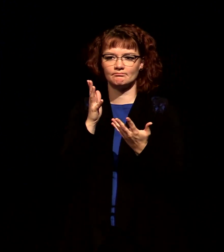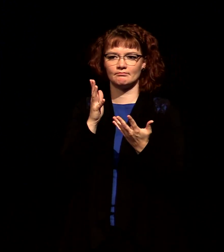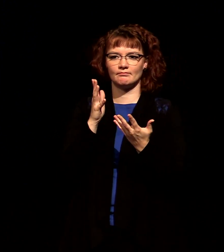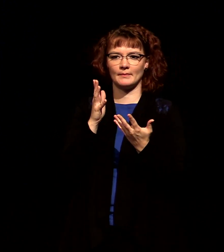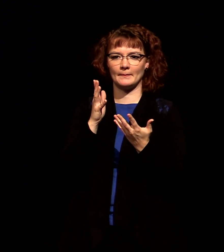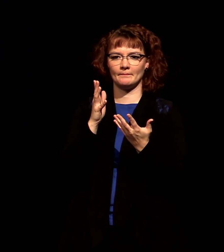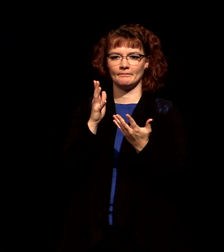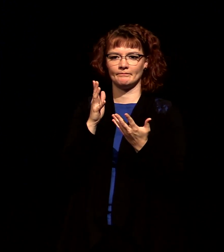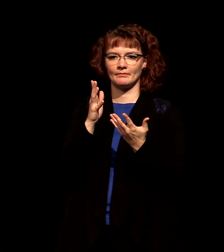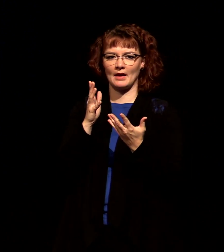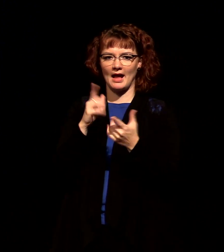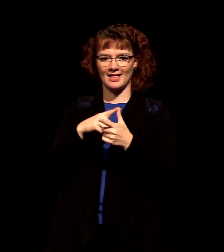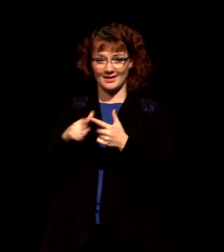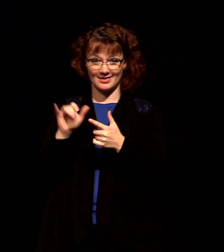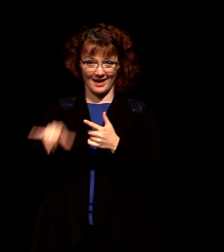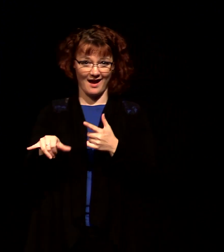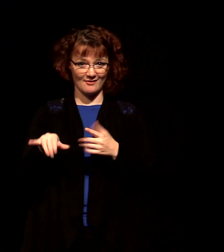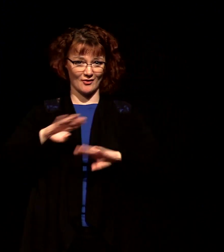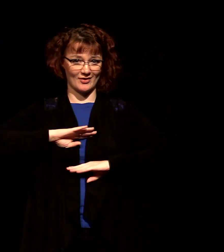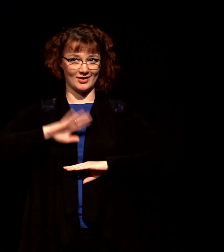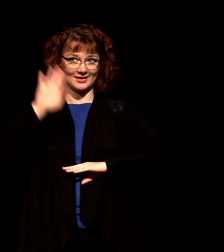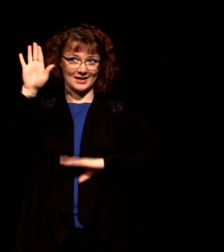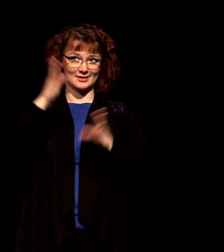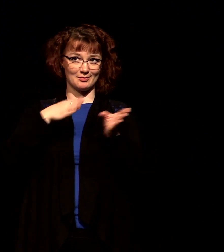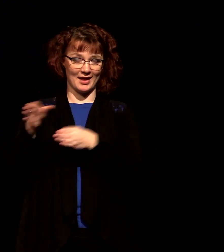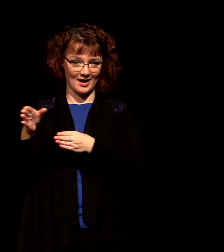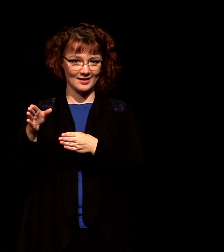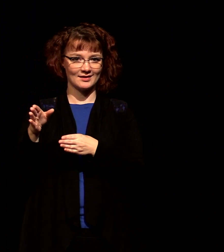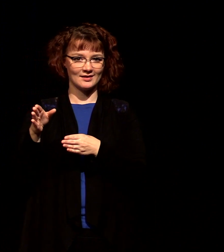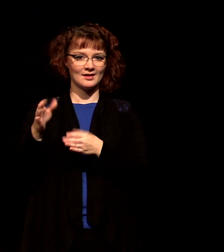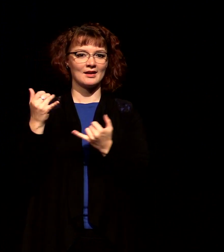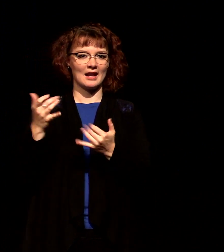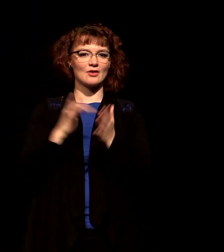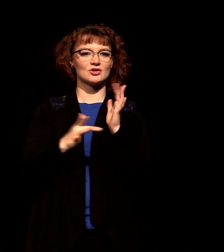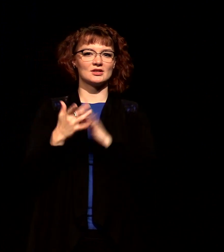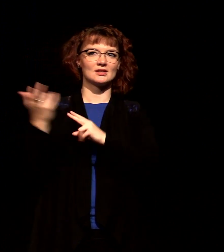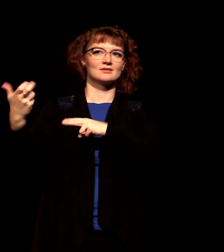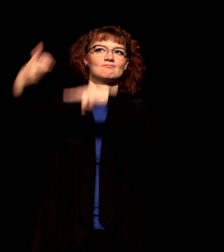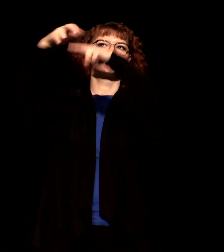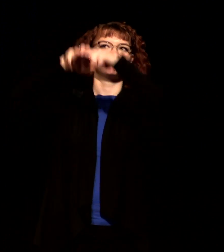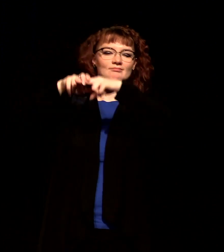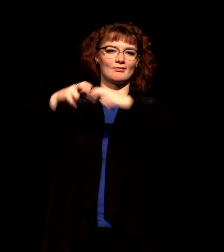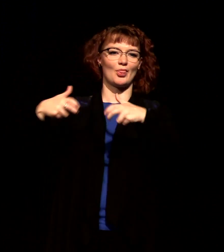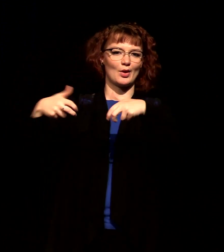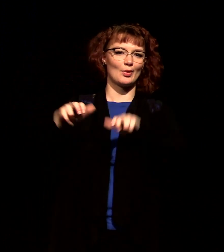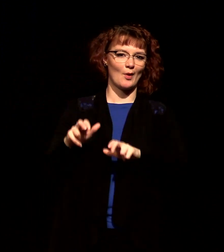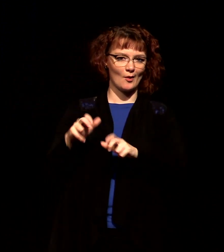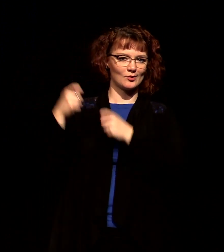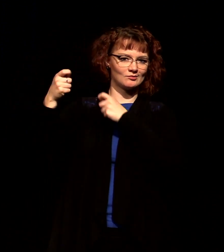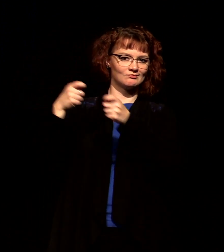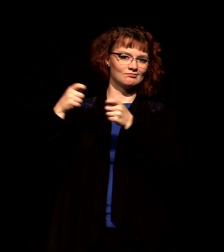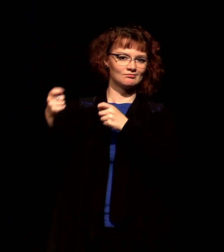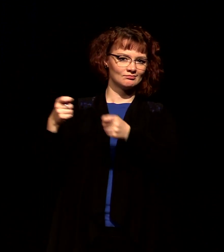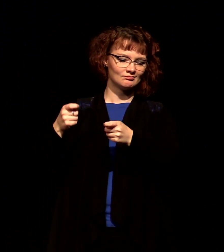was fulfill God's plan because Jesus God sits on the throne. Yahweh sits on the throne. And he has met the greatest need you